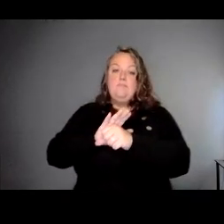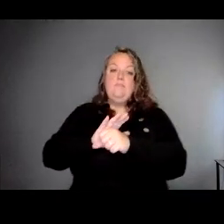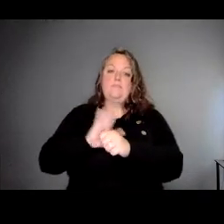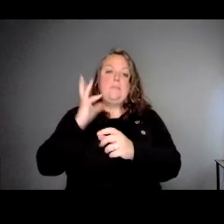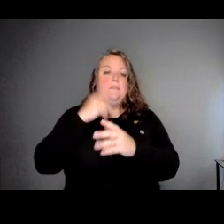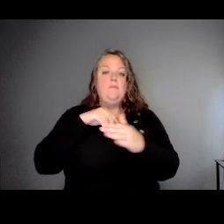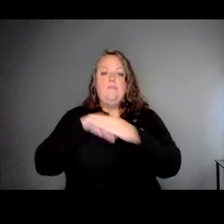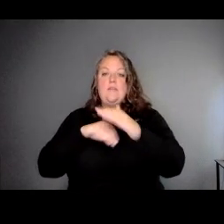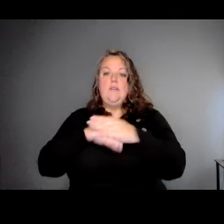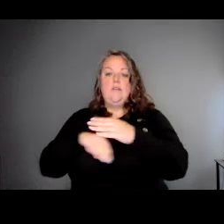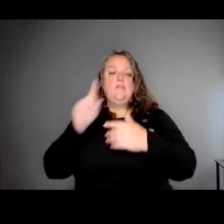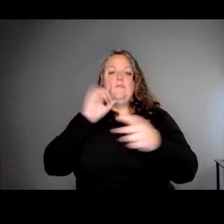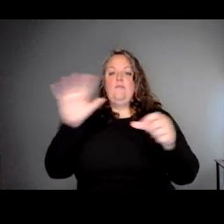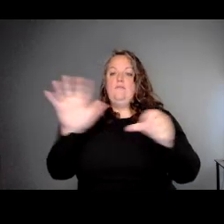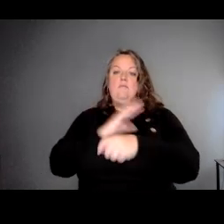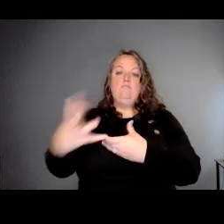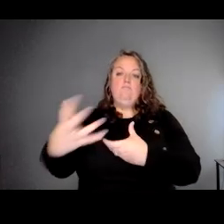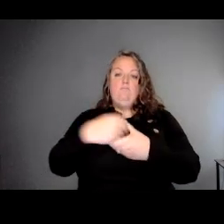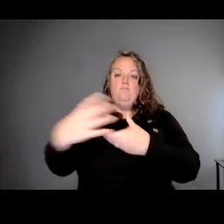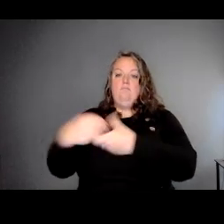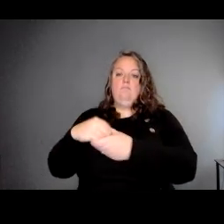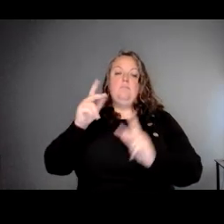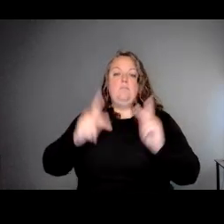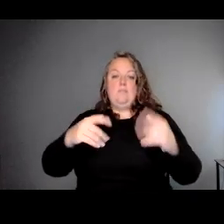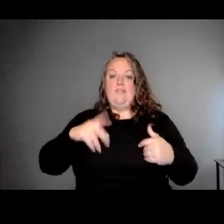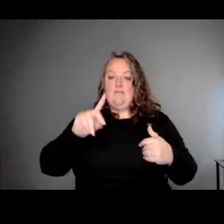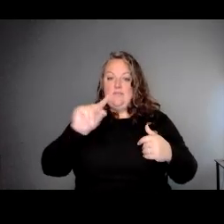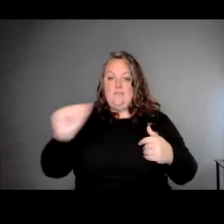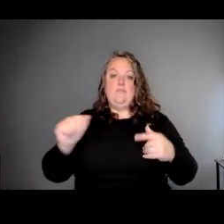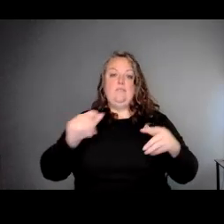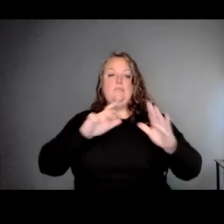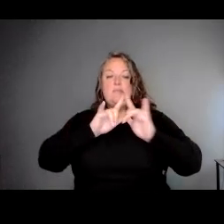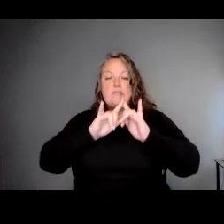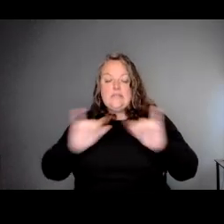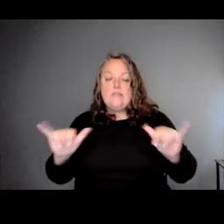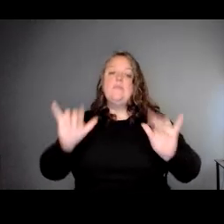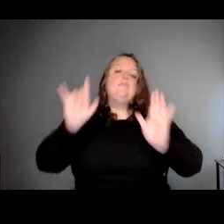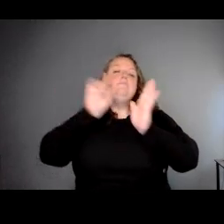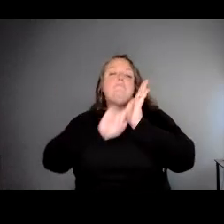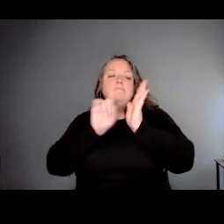and full participation by people with disabilities while seeking to remove remaining barriers to